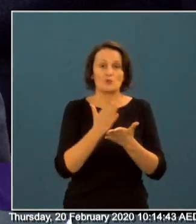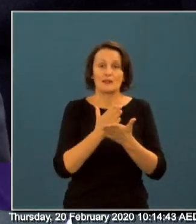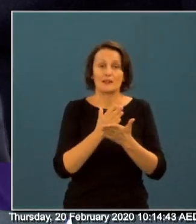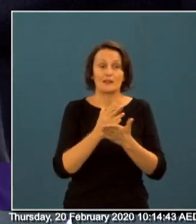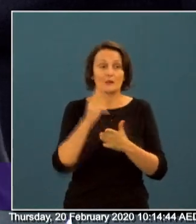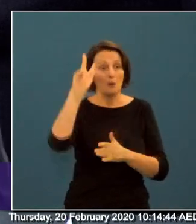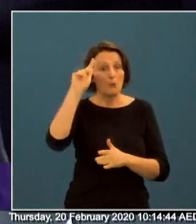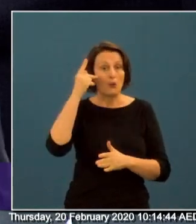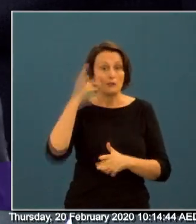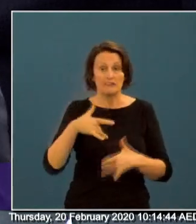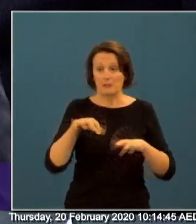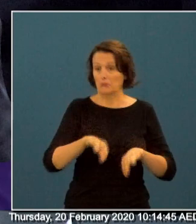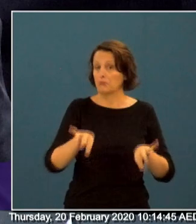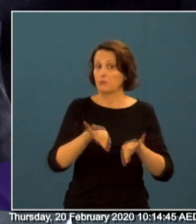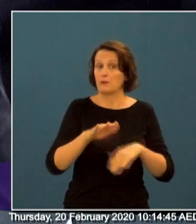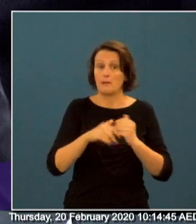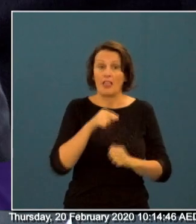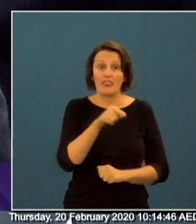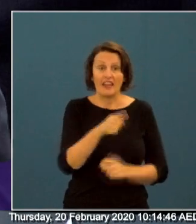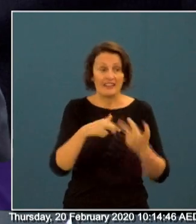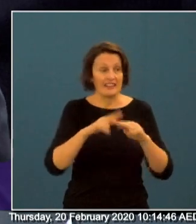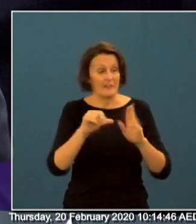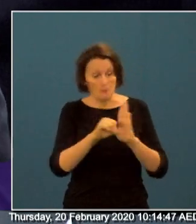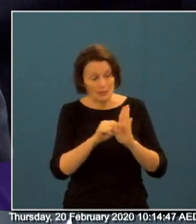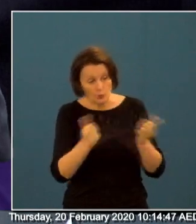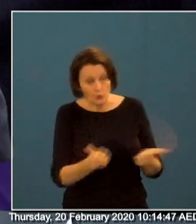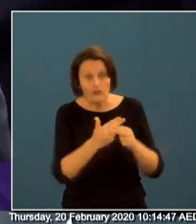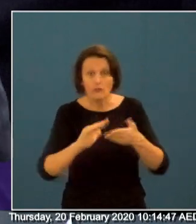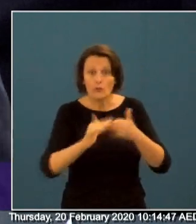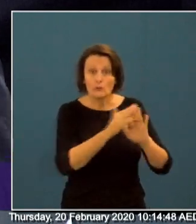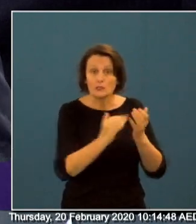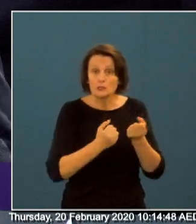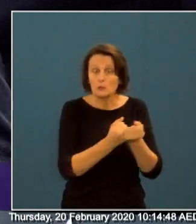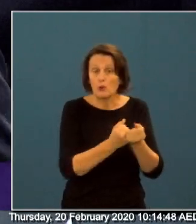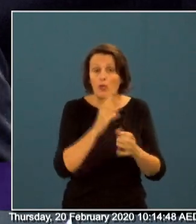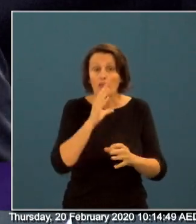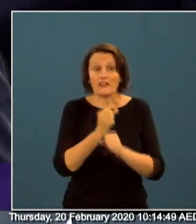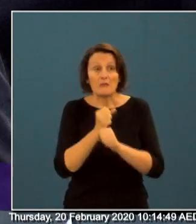if the financial resources are not adequate. So that's the priority.